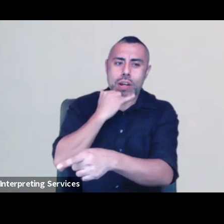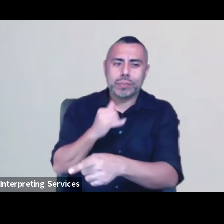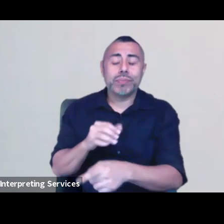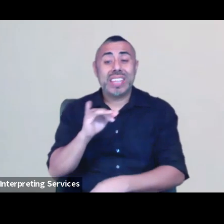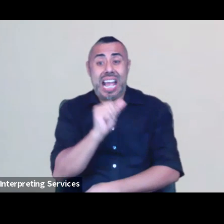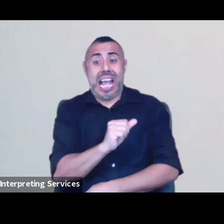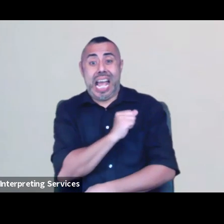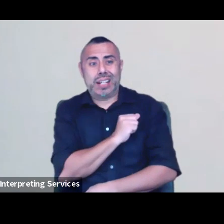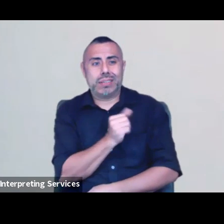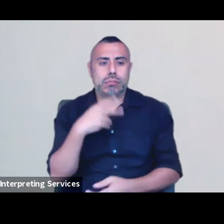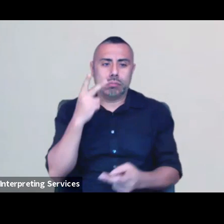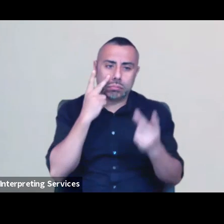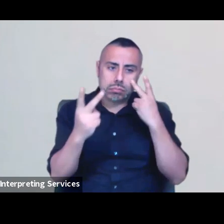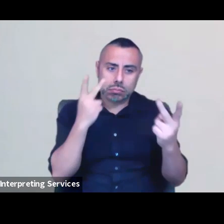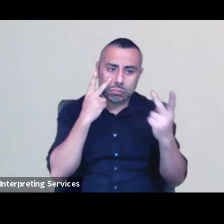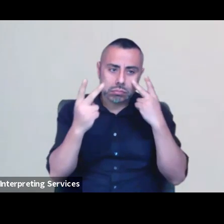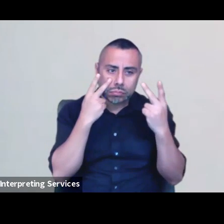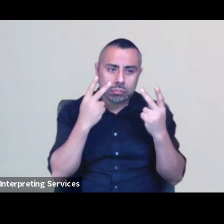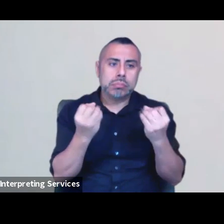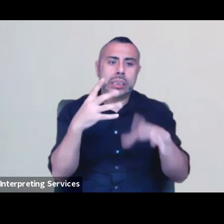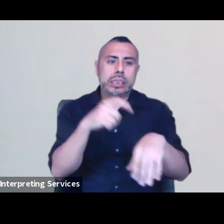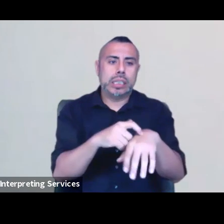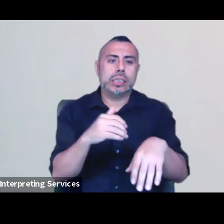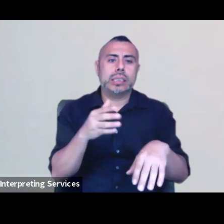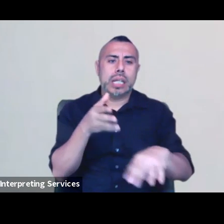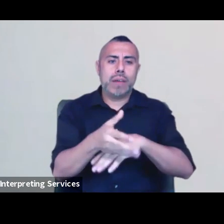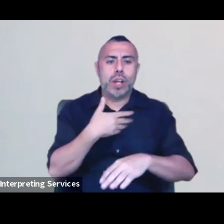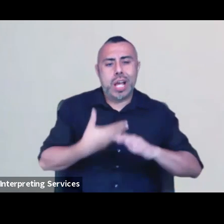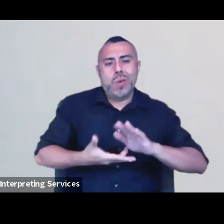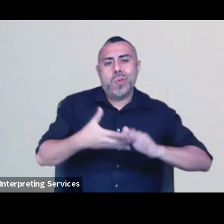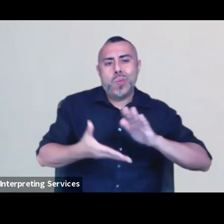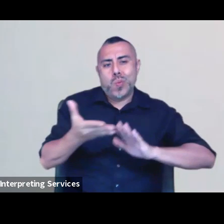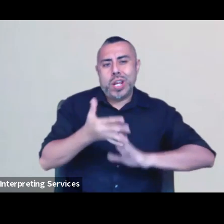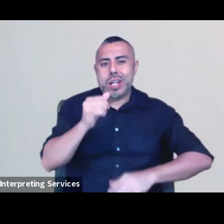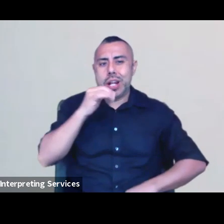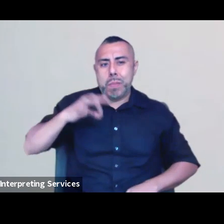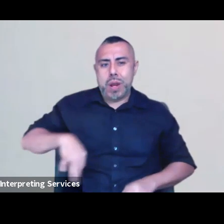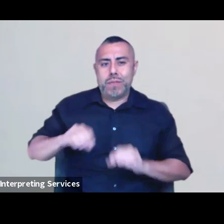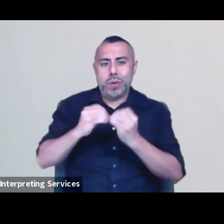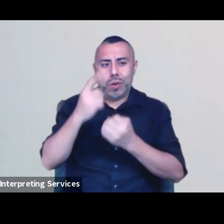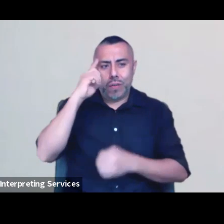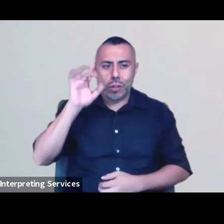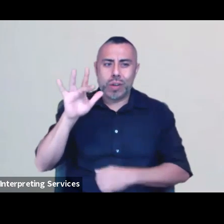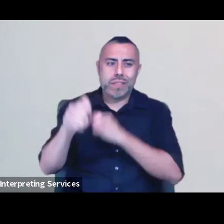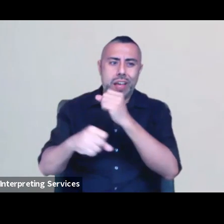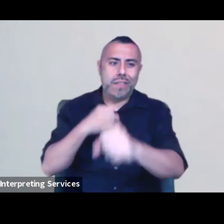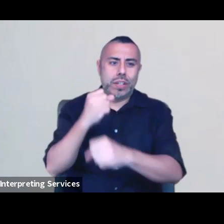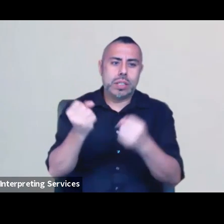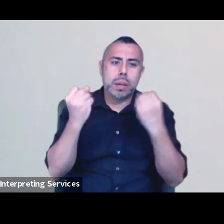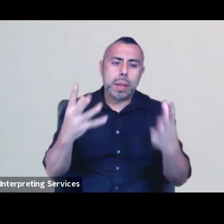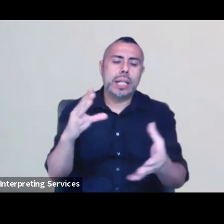during tax prep for hundreds of artists over the years. You can substitute the word power with the word wealth